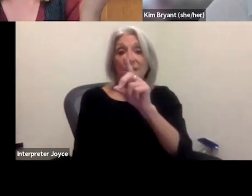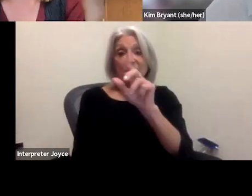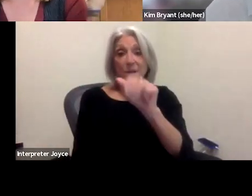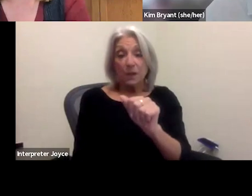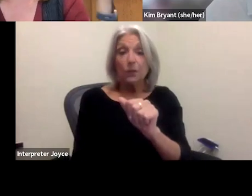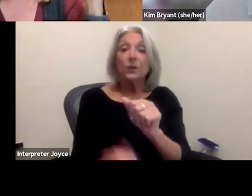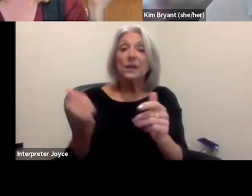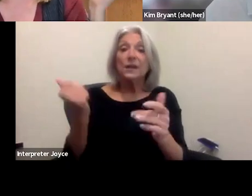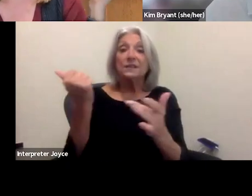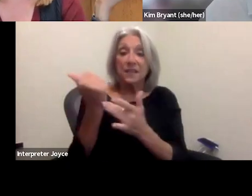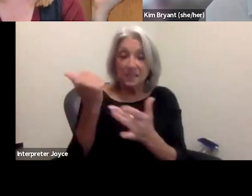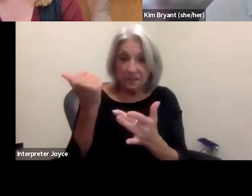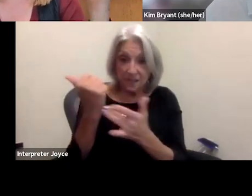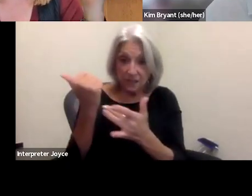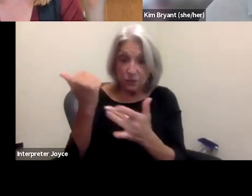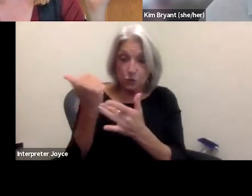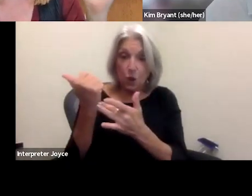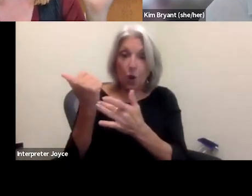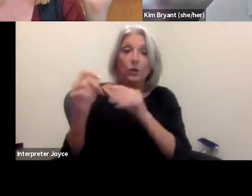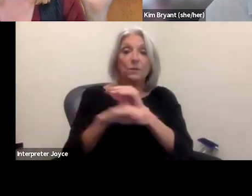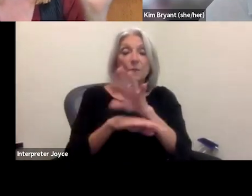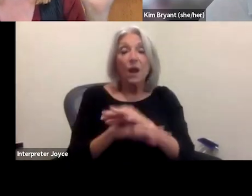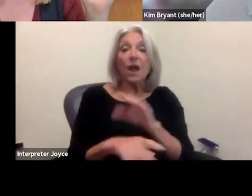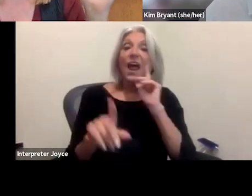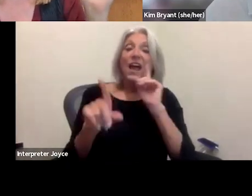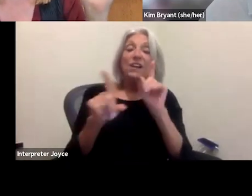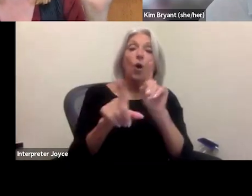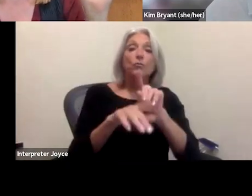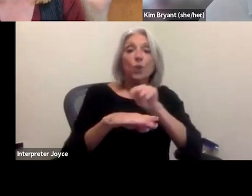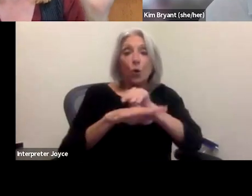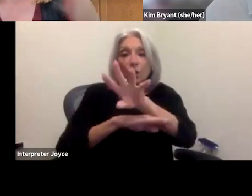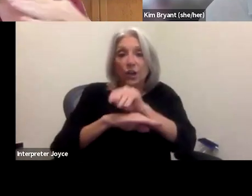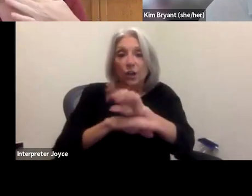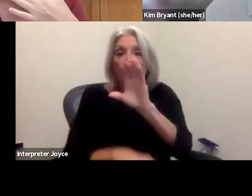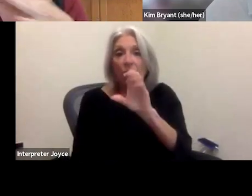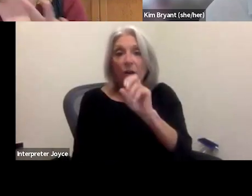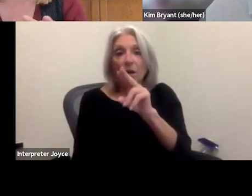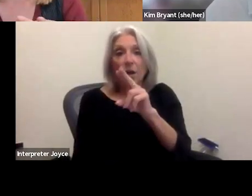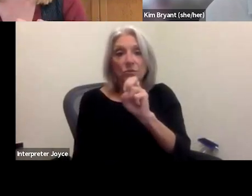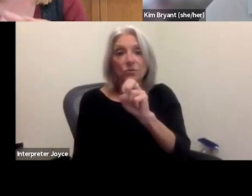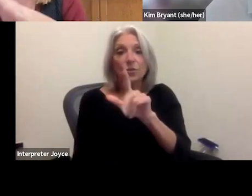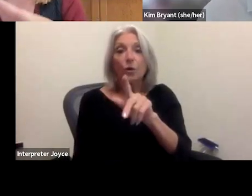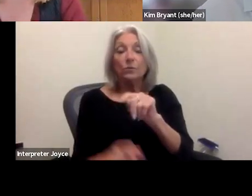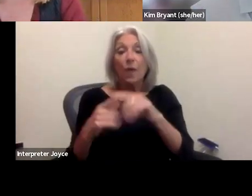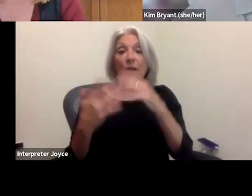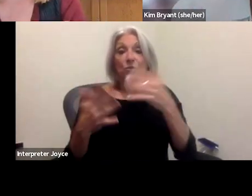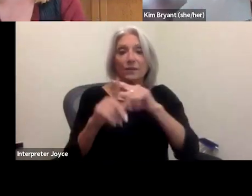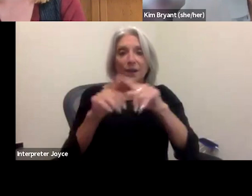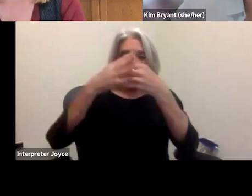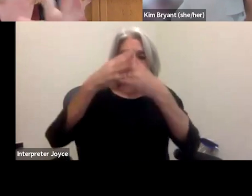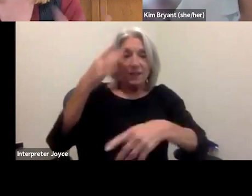So we talk about disability forward consulting at DisCoTec. And so here is one session that we have.